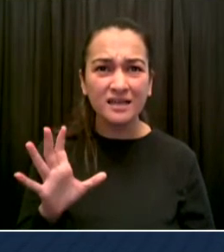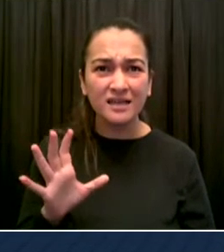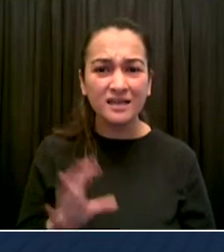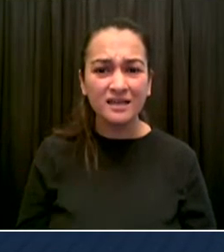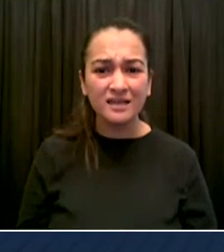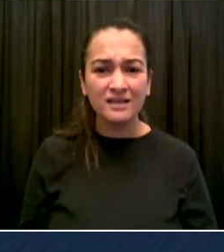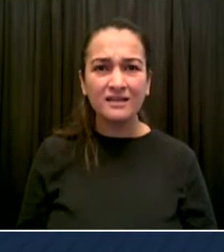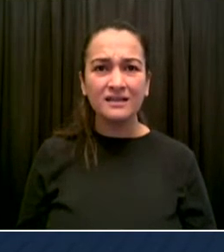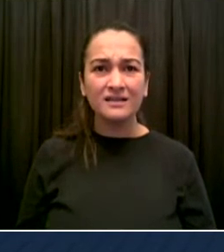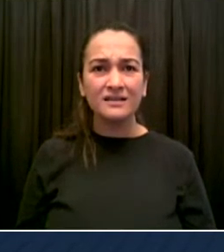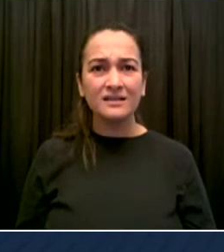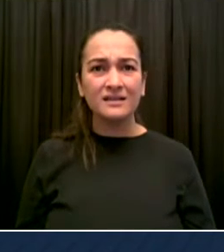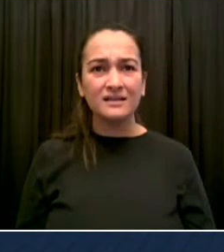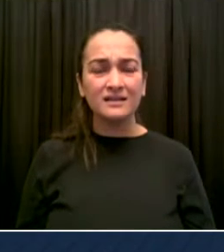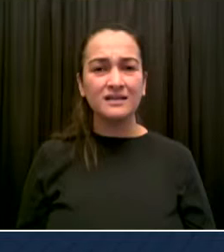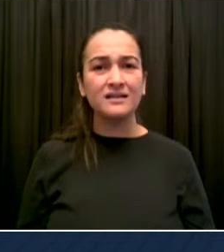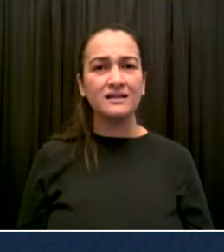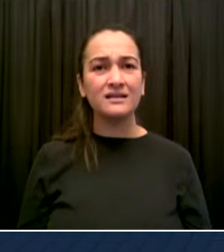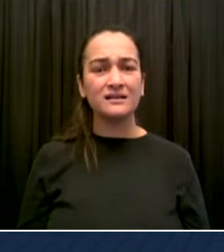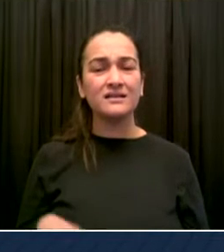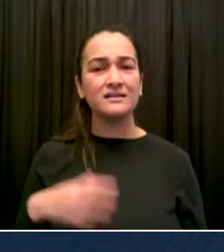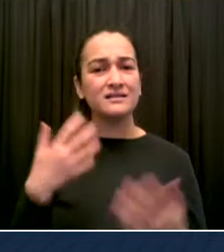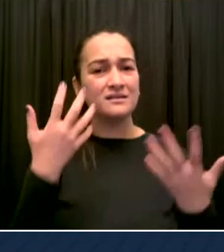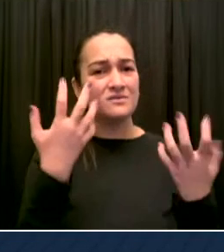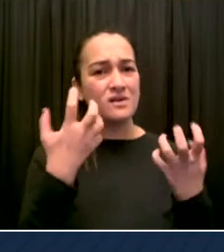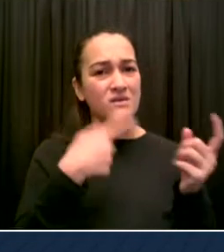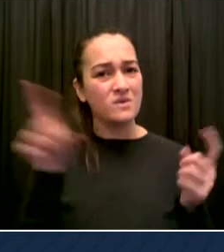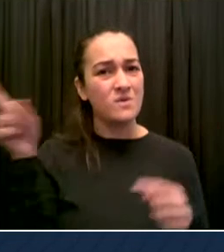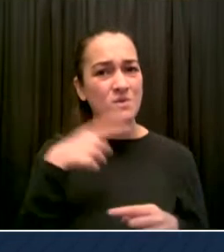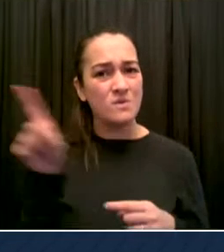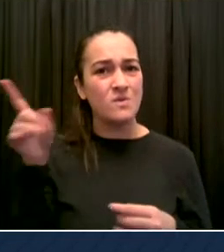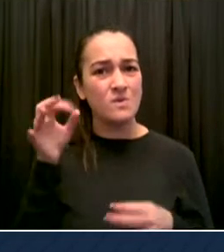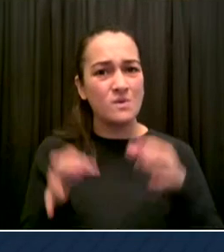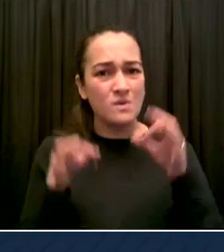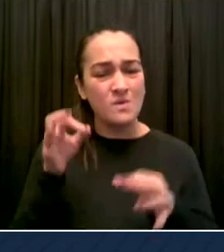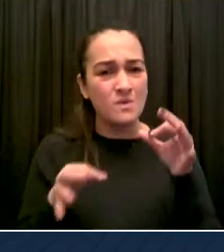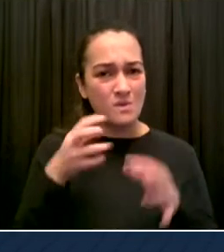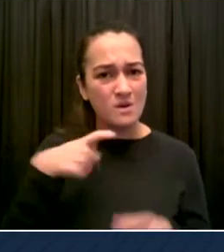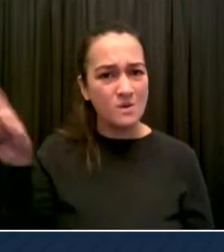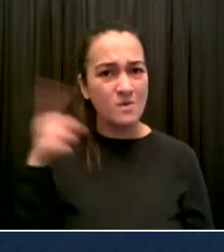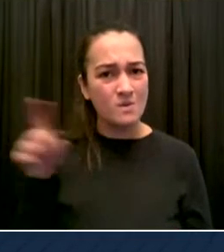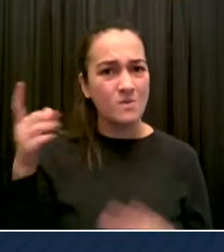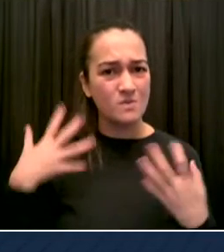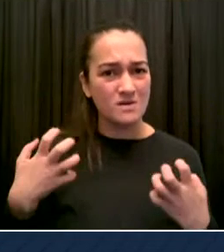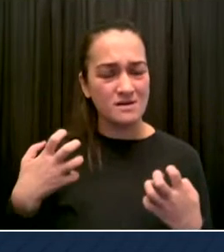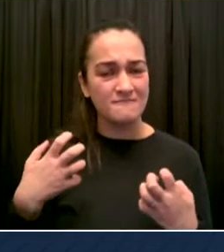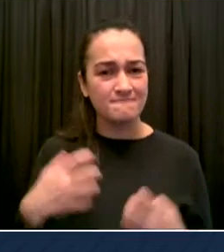HEPL US MOVE FORWARD.